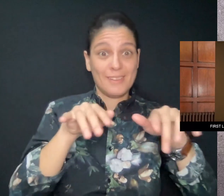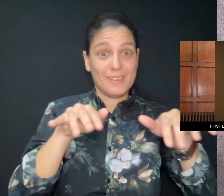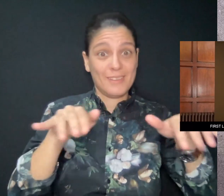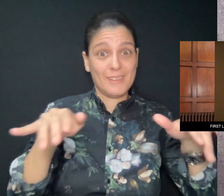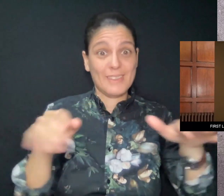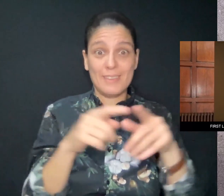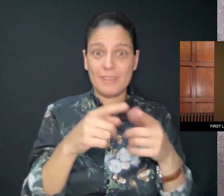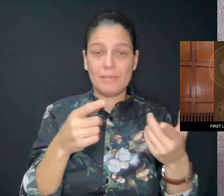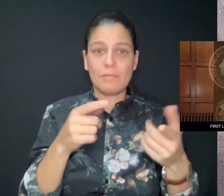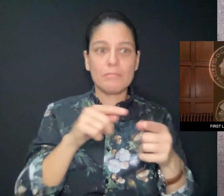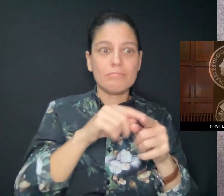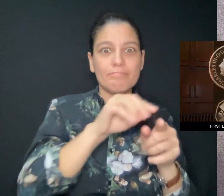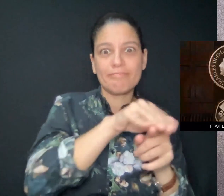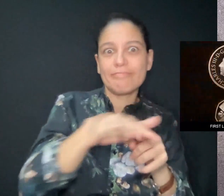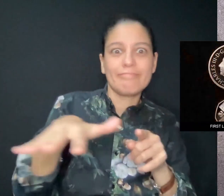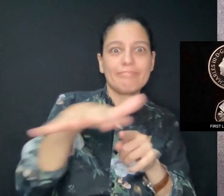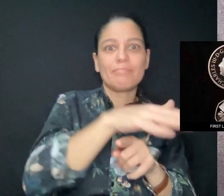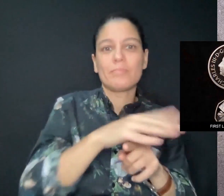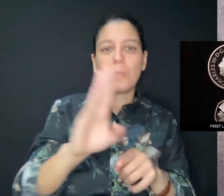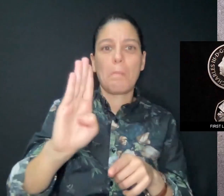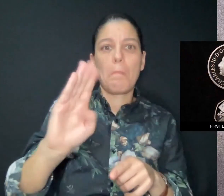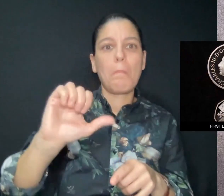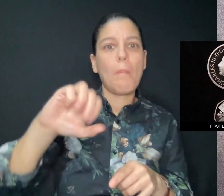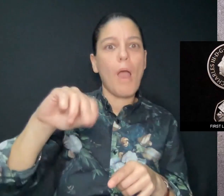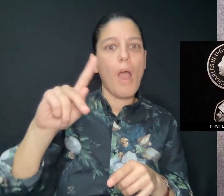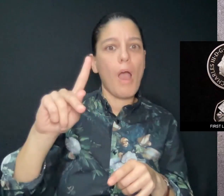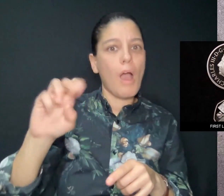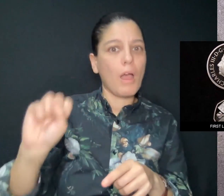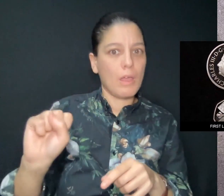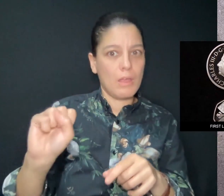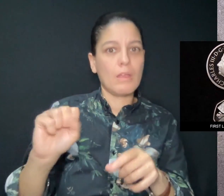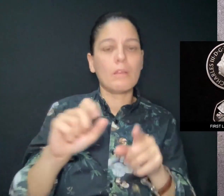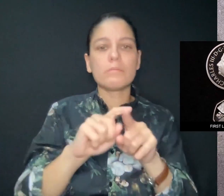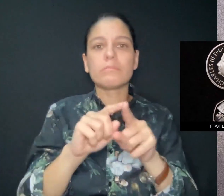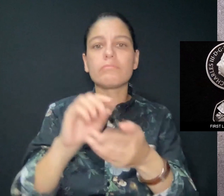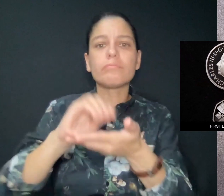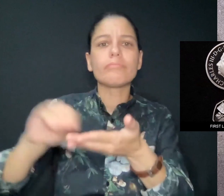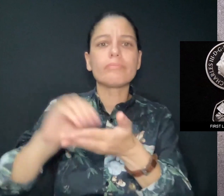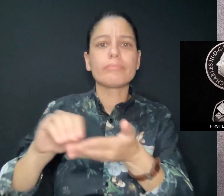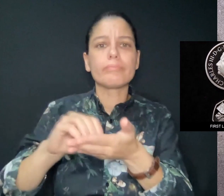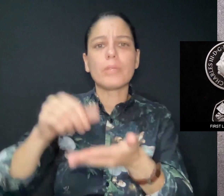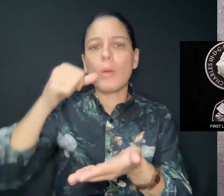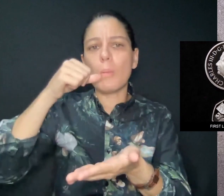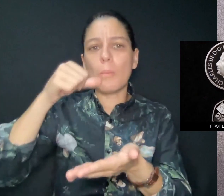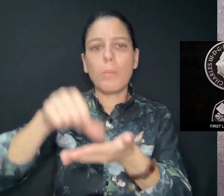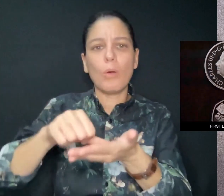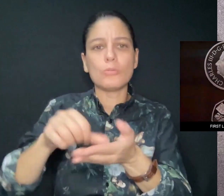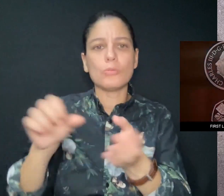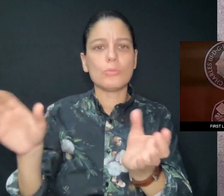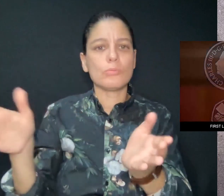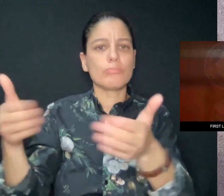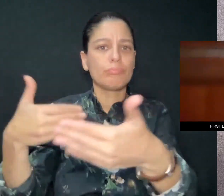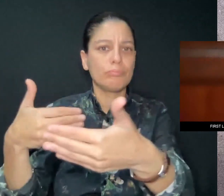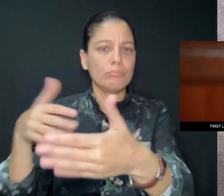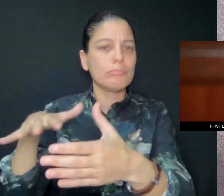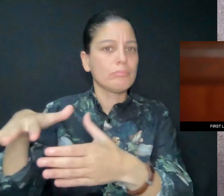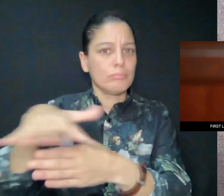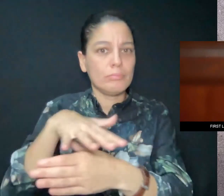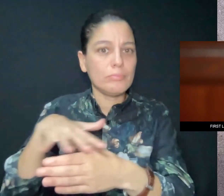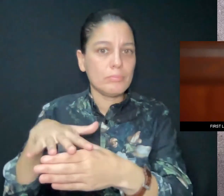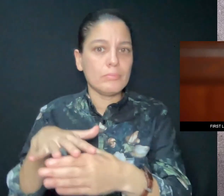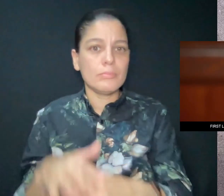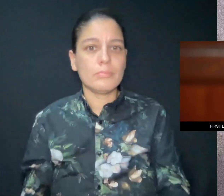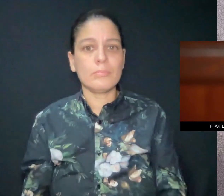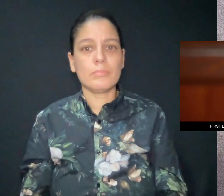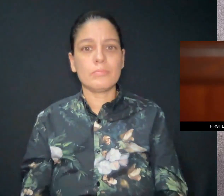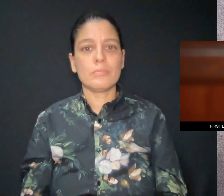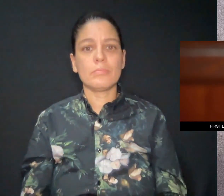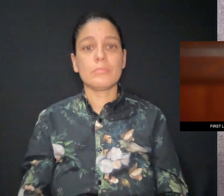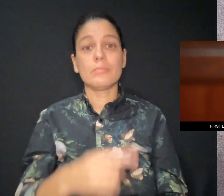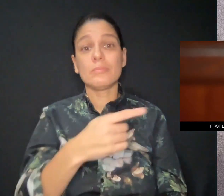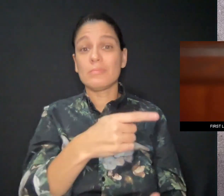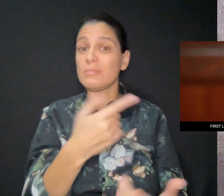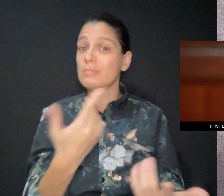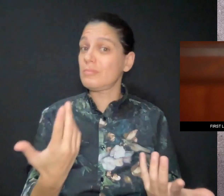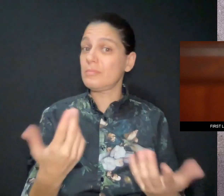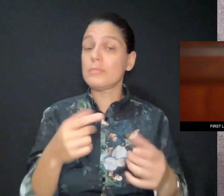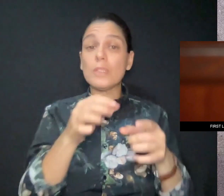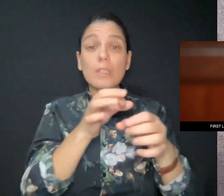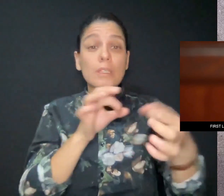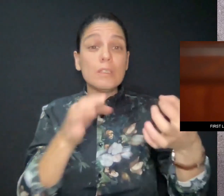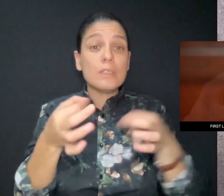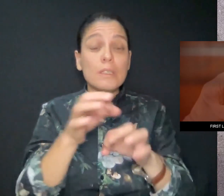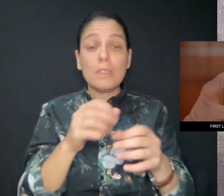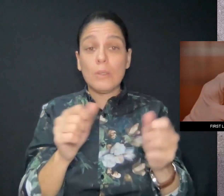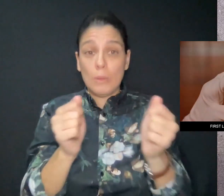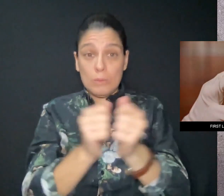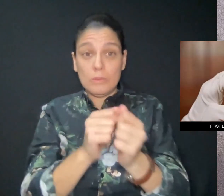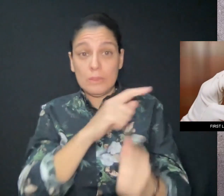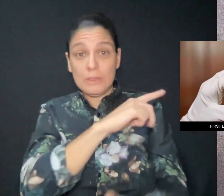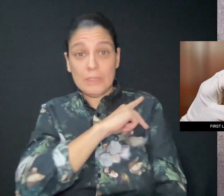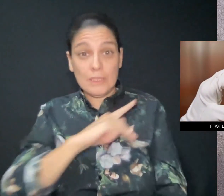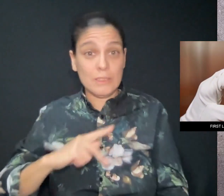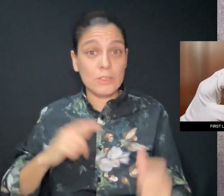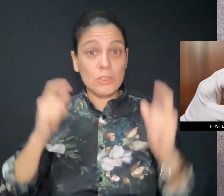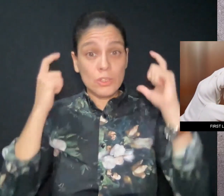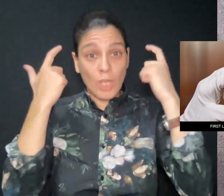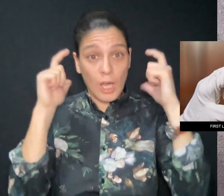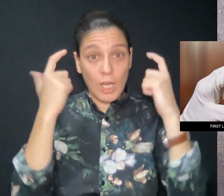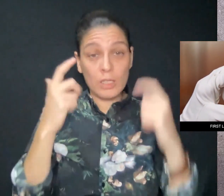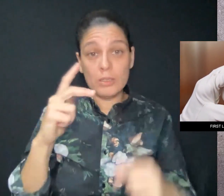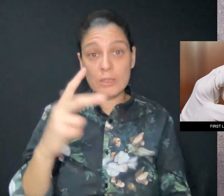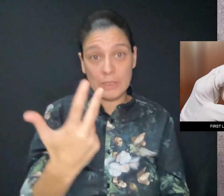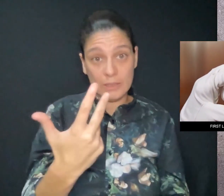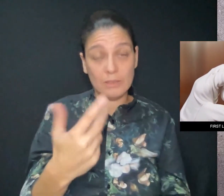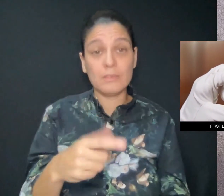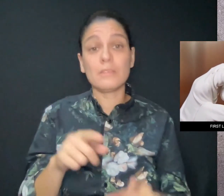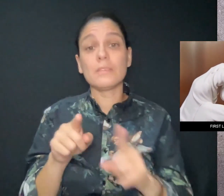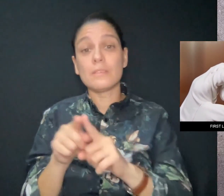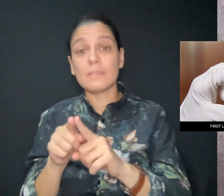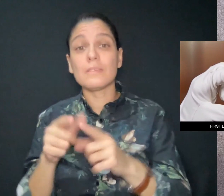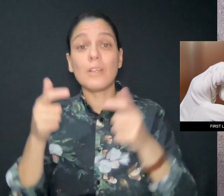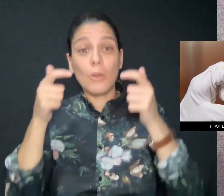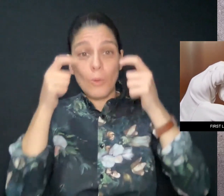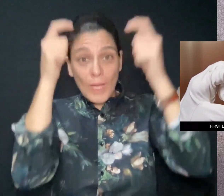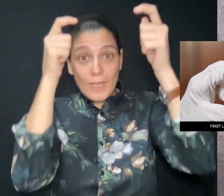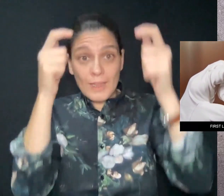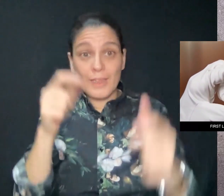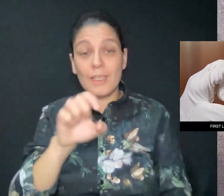according to demand from banks and post offices this means coins featuring King Charles III